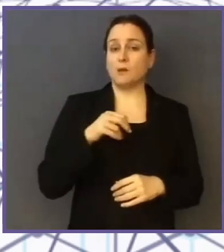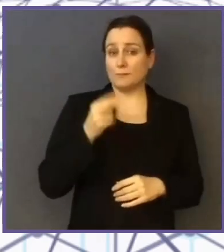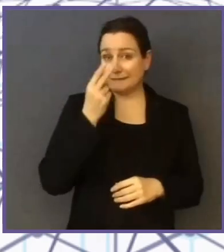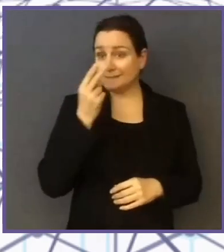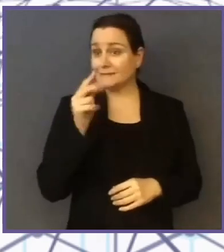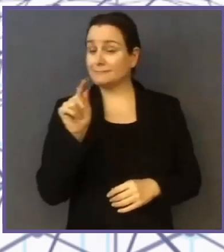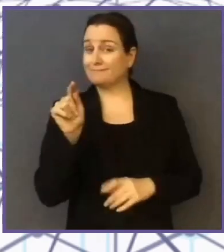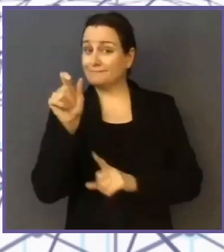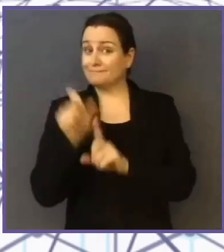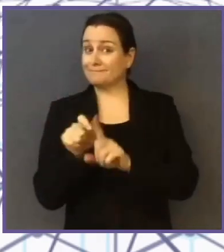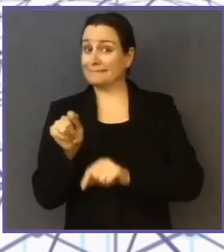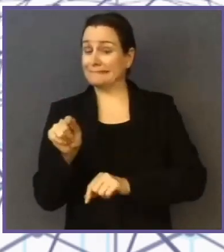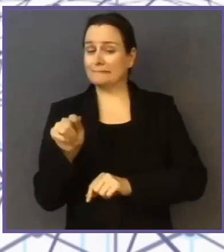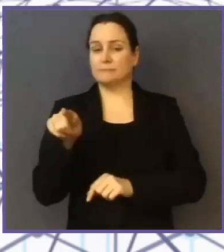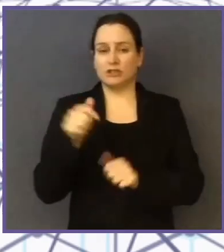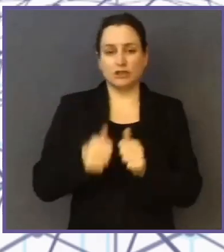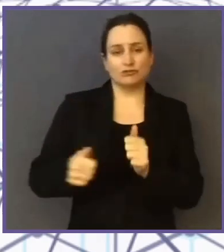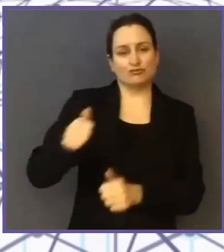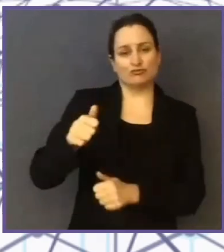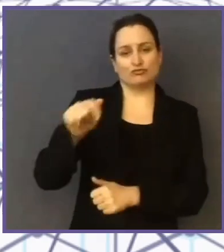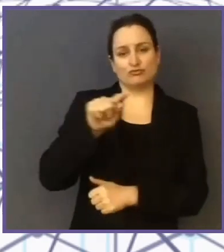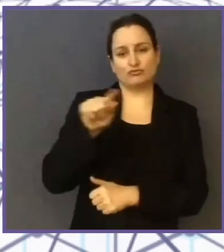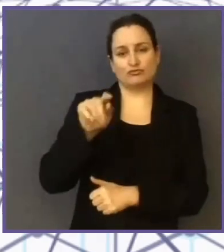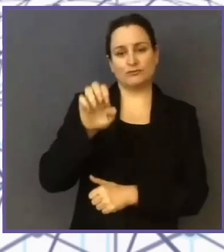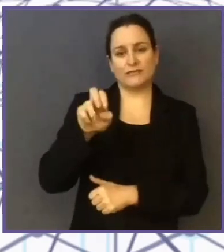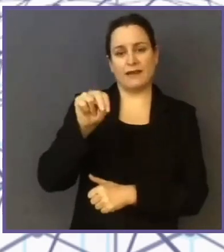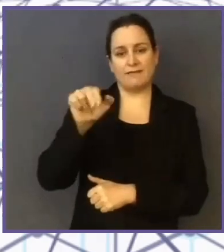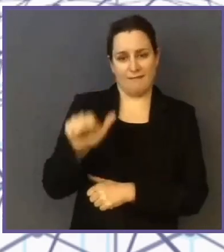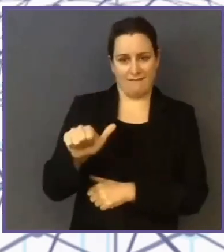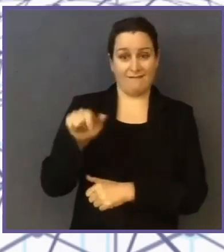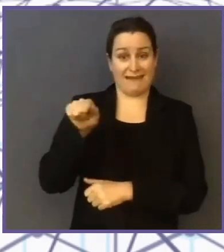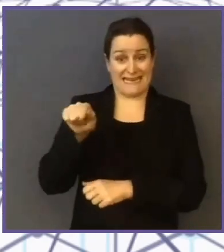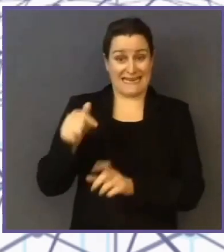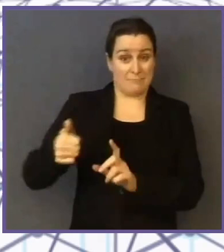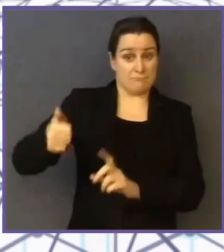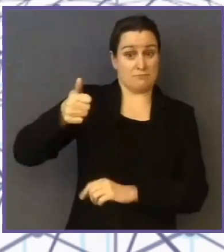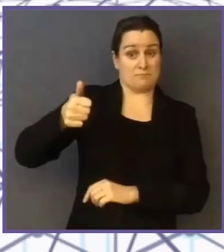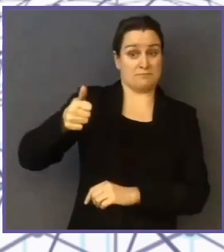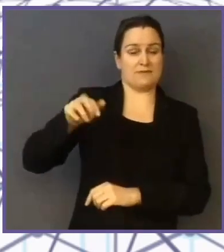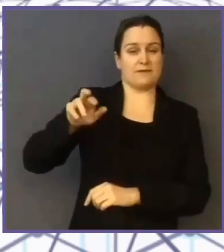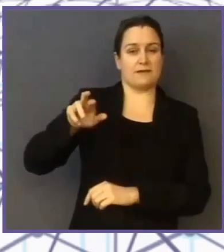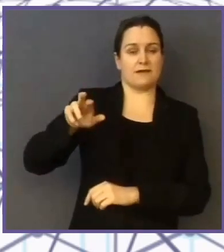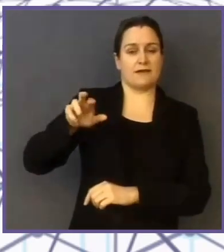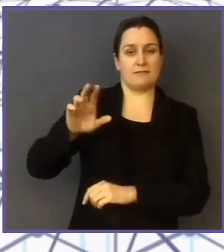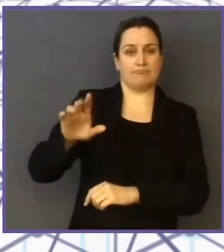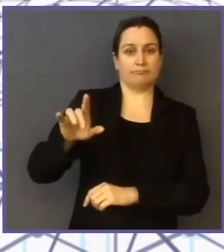Zena and he's also now he wears many hats, he's part time researcher at GDI Hub.